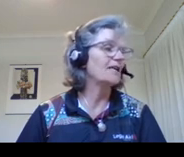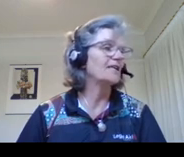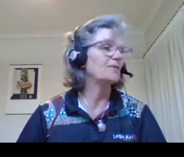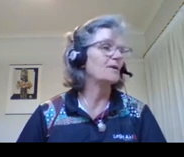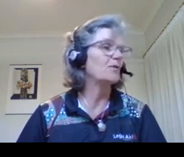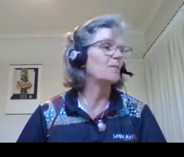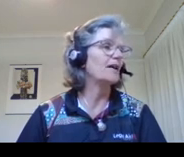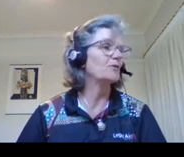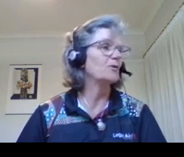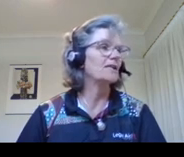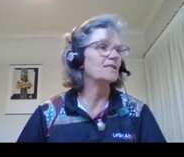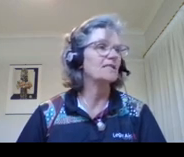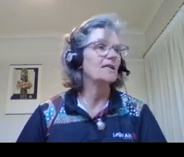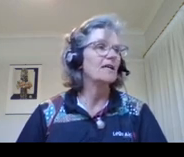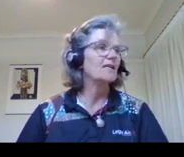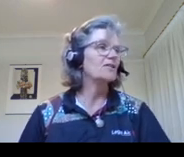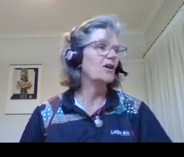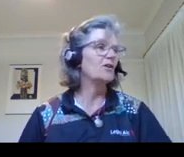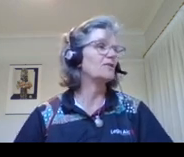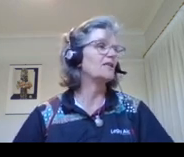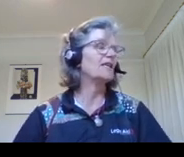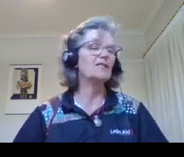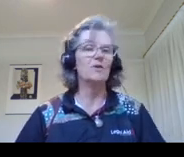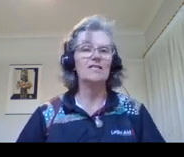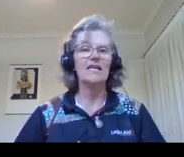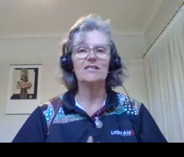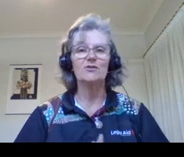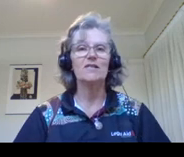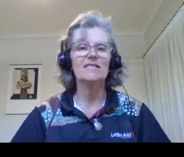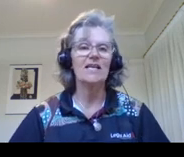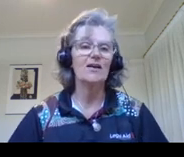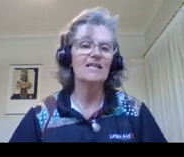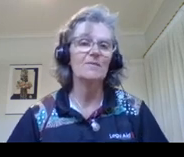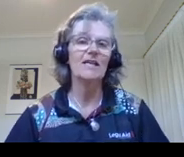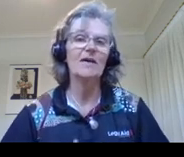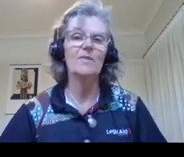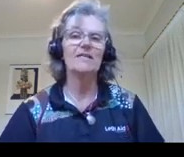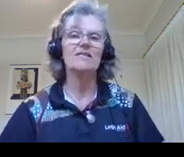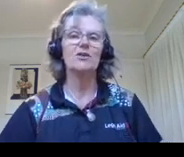a little bit more about cookies so Lydia do you want to take us through this slide coming up as to